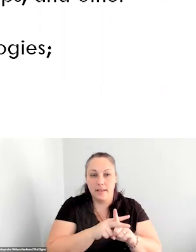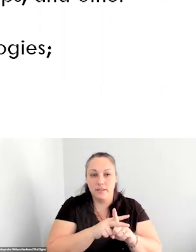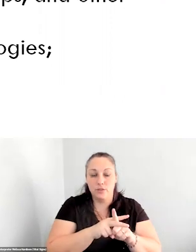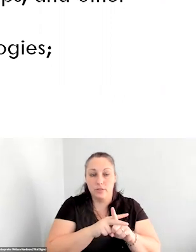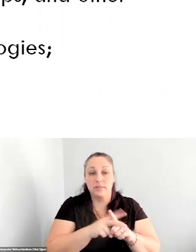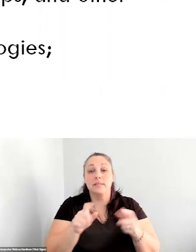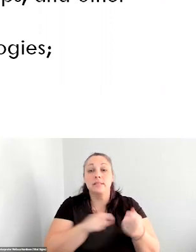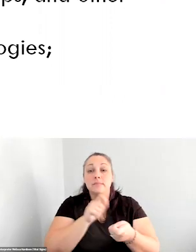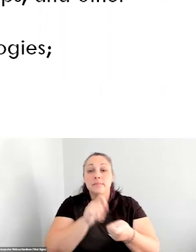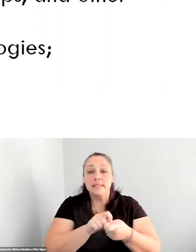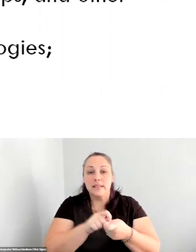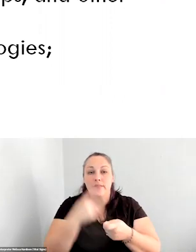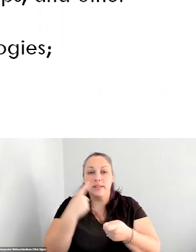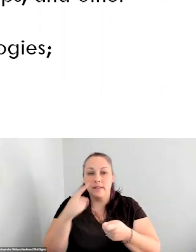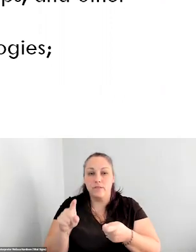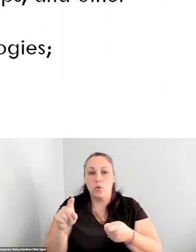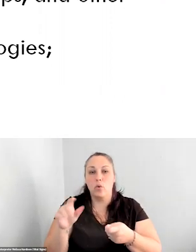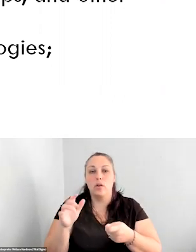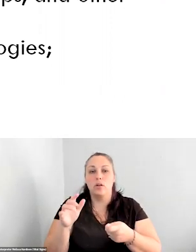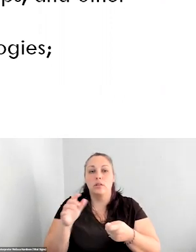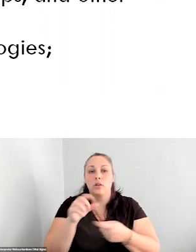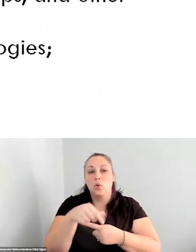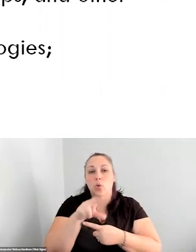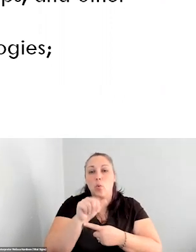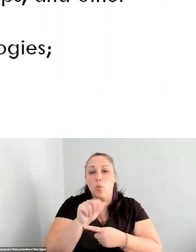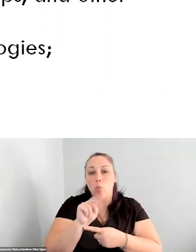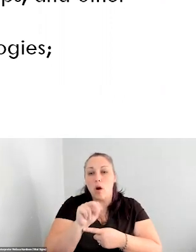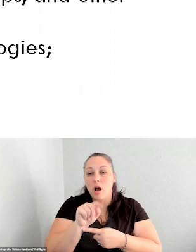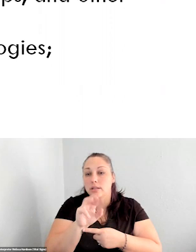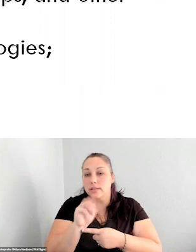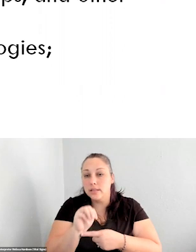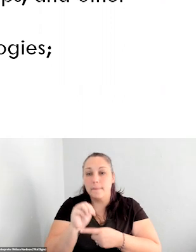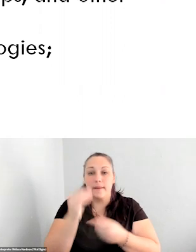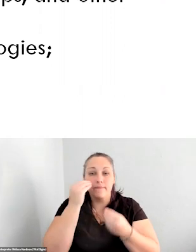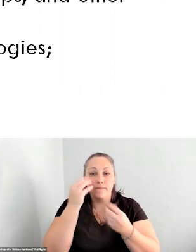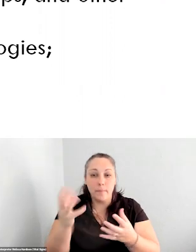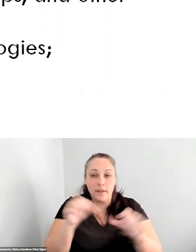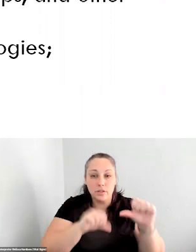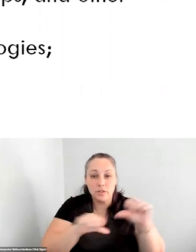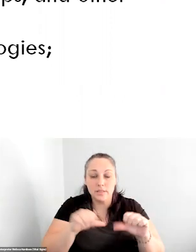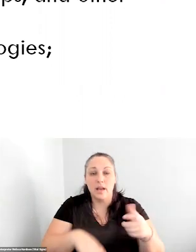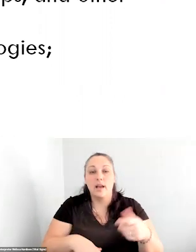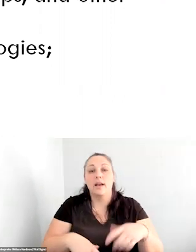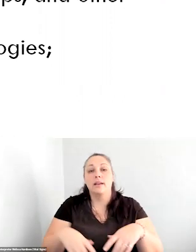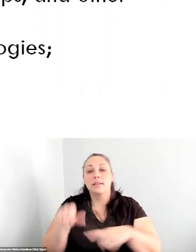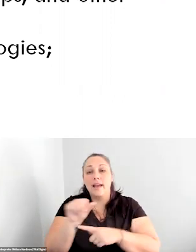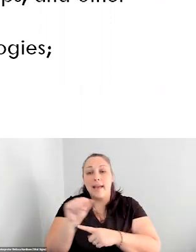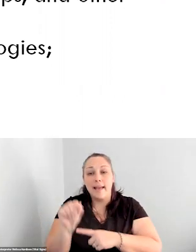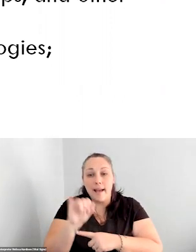such as quantum information science, artificial intelligence, robotics, process engineering, and cybersecurity.